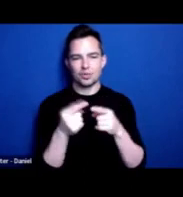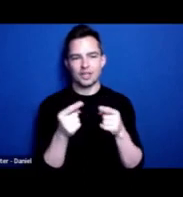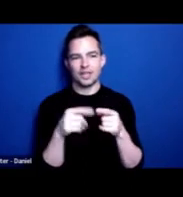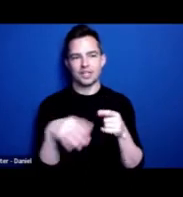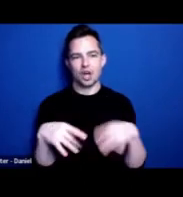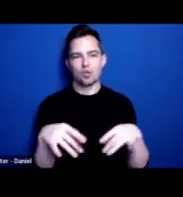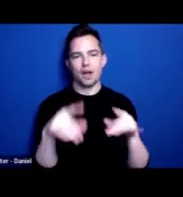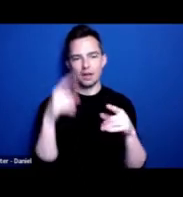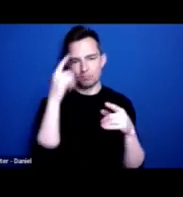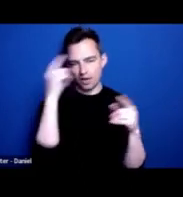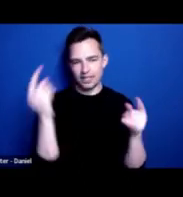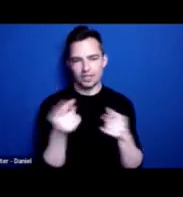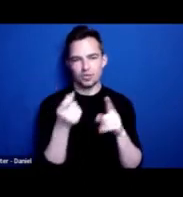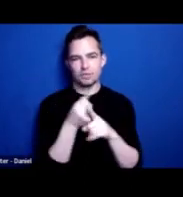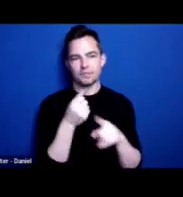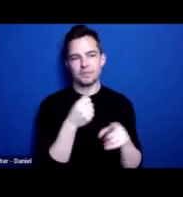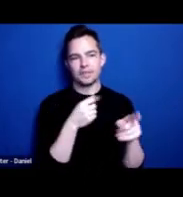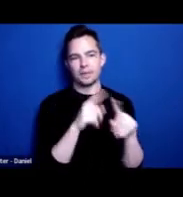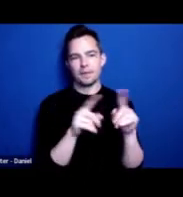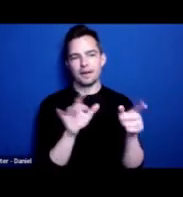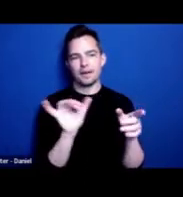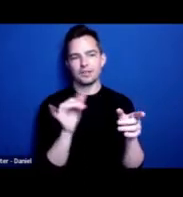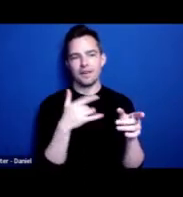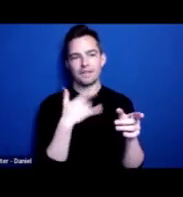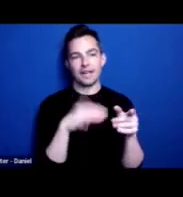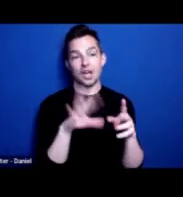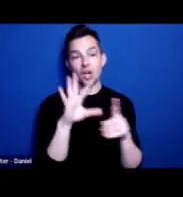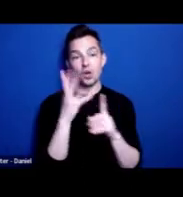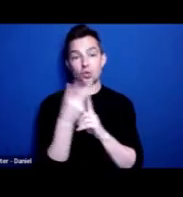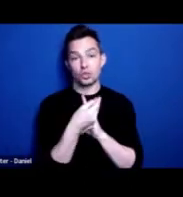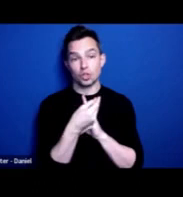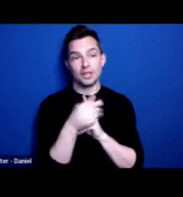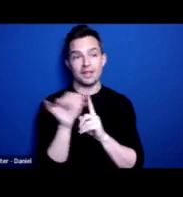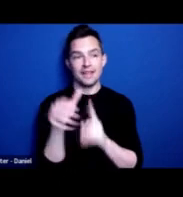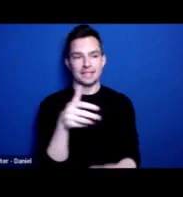that the diversity of mentoring. It's like providing mentorship